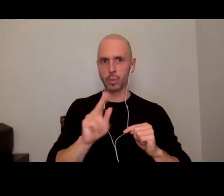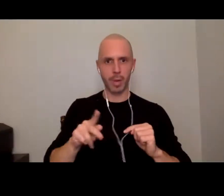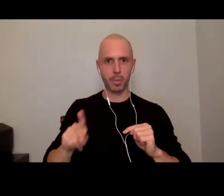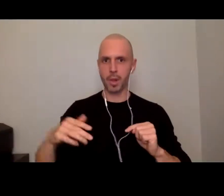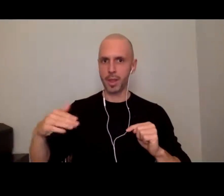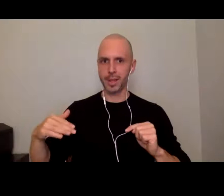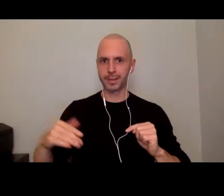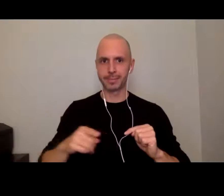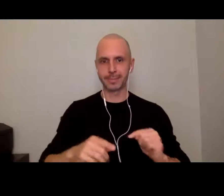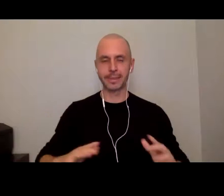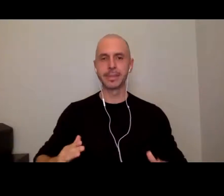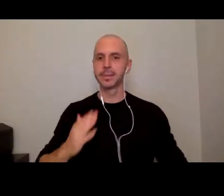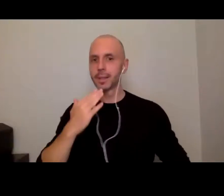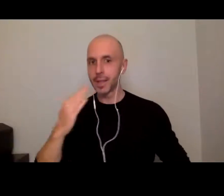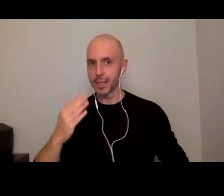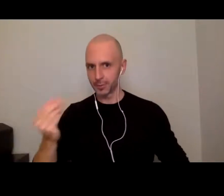heavens thank you for telling me this